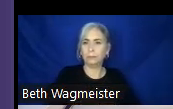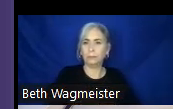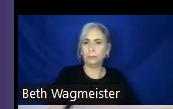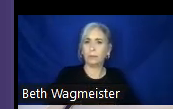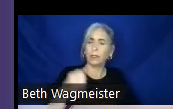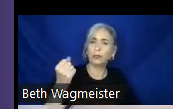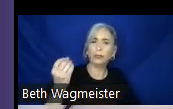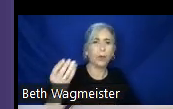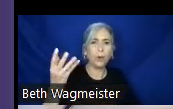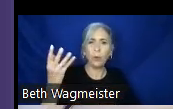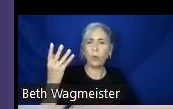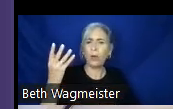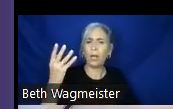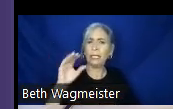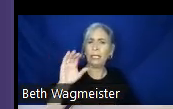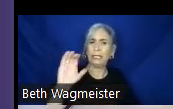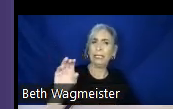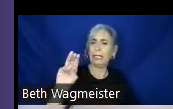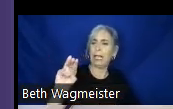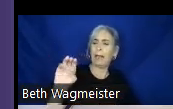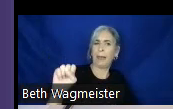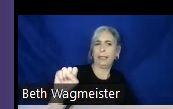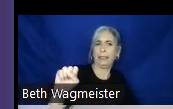How can we use CMSes as accessibility assistants?